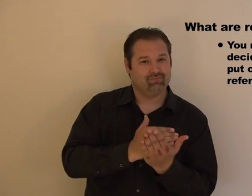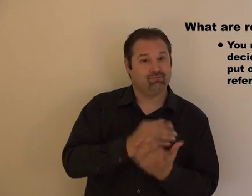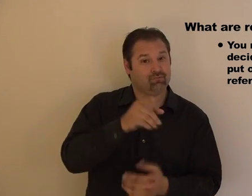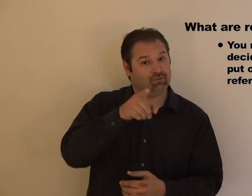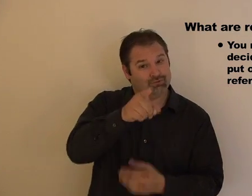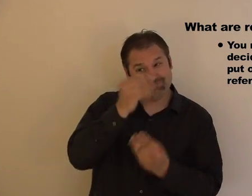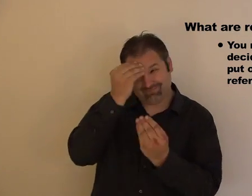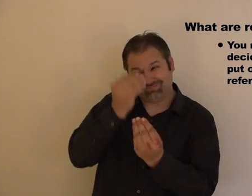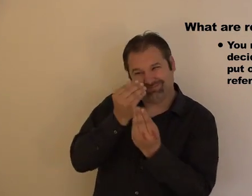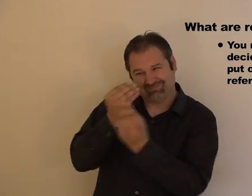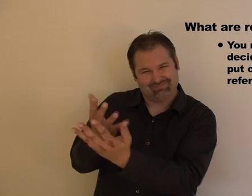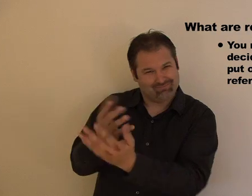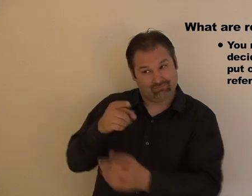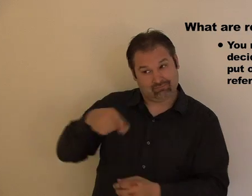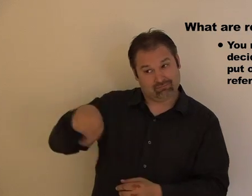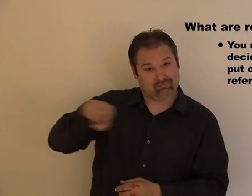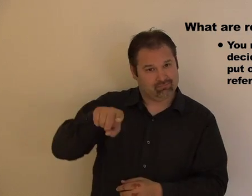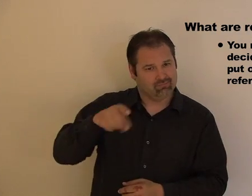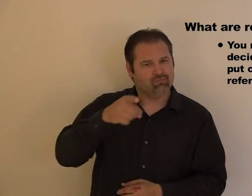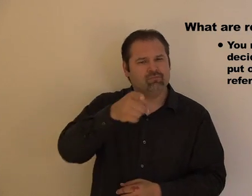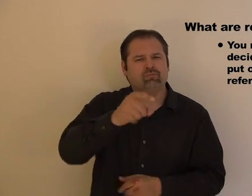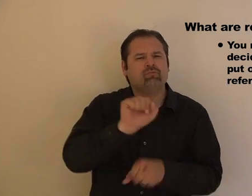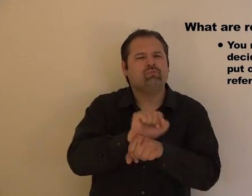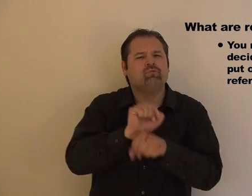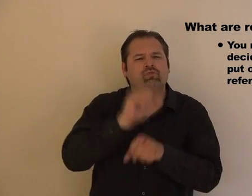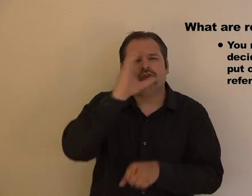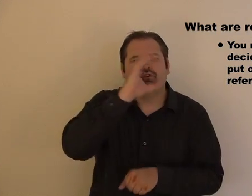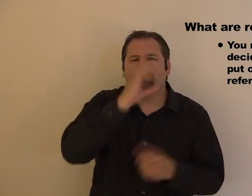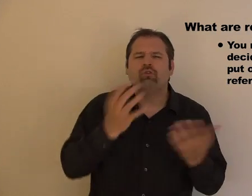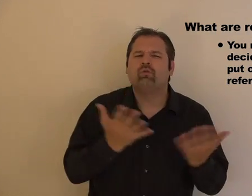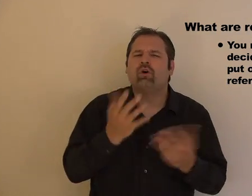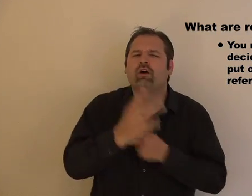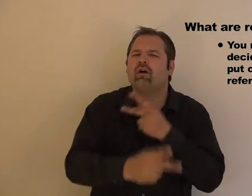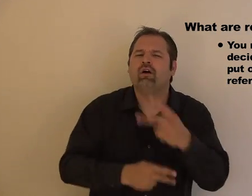for, and give them a copy of your resume.